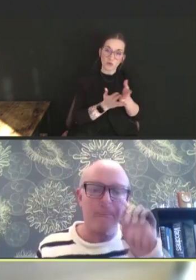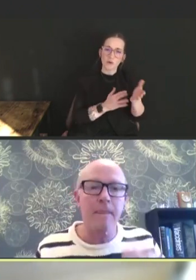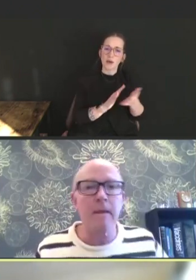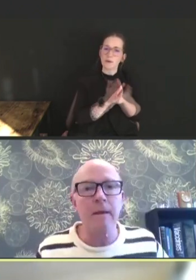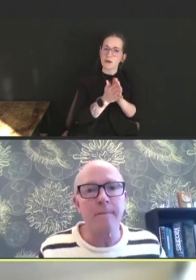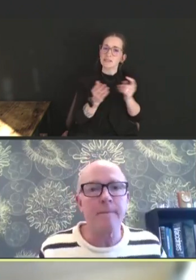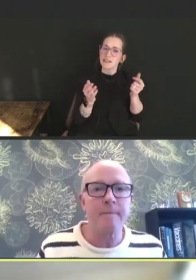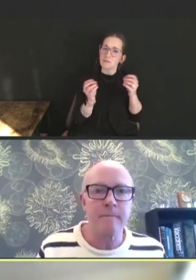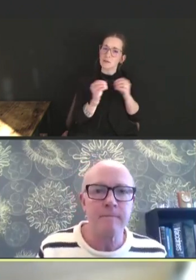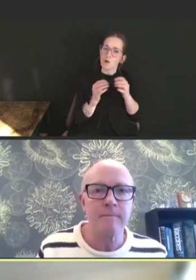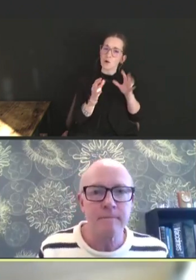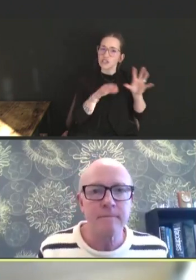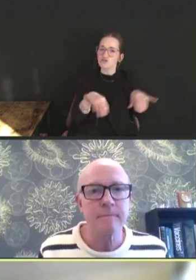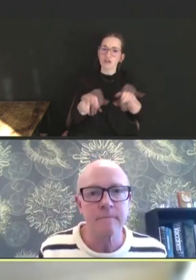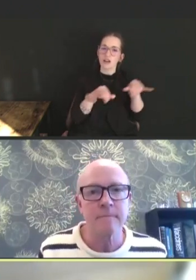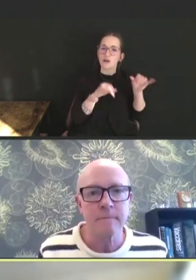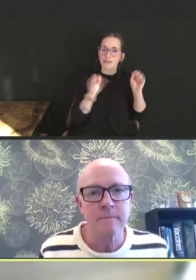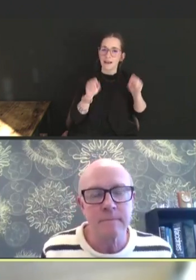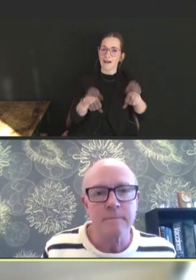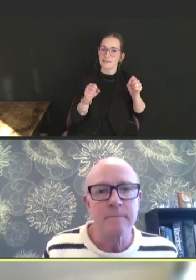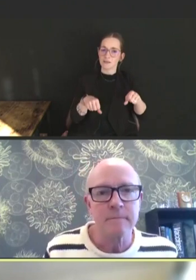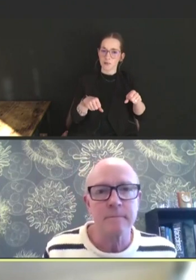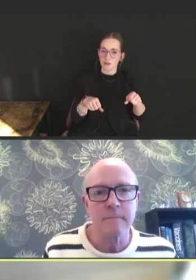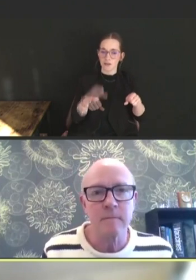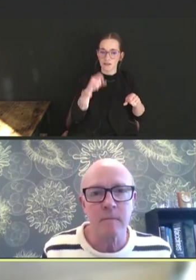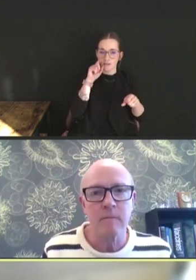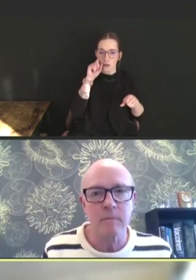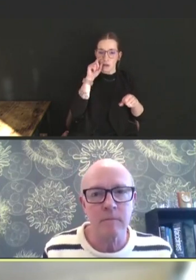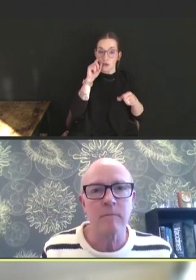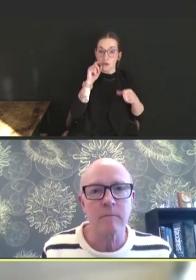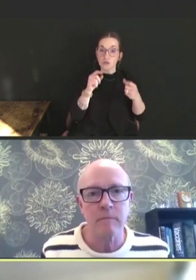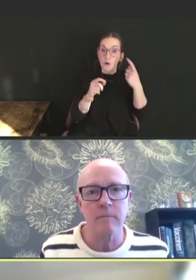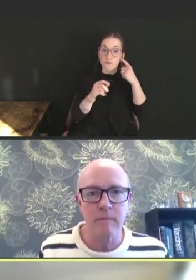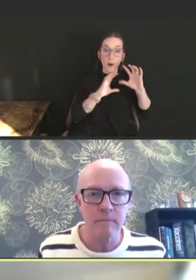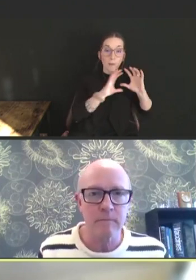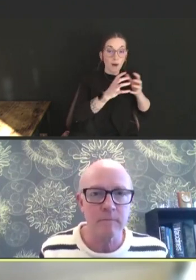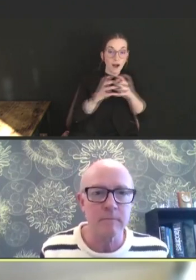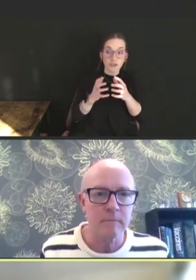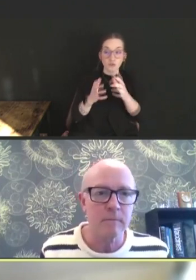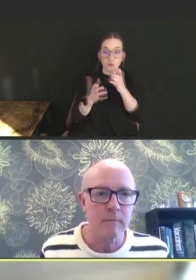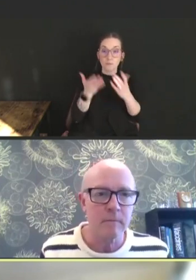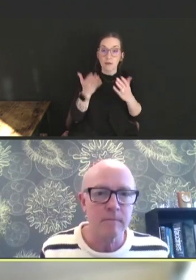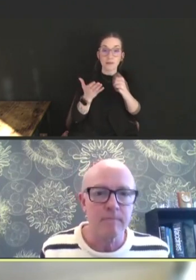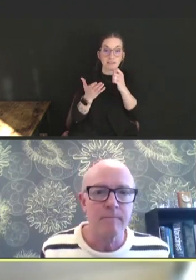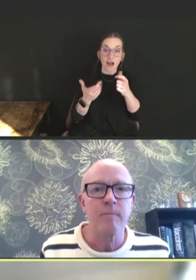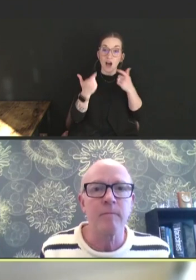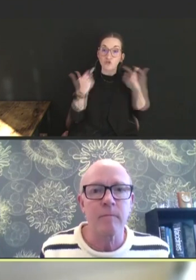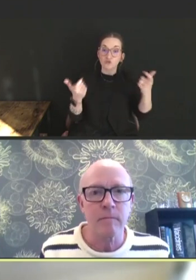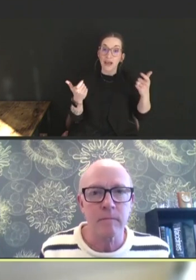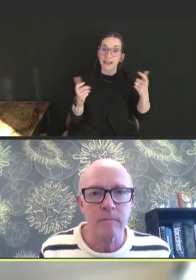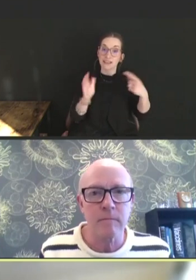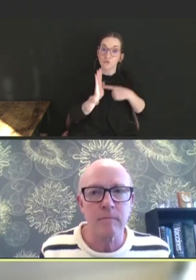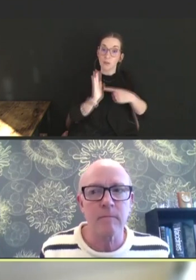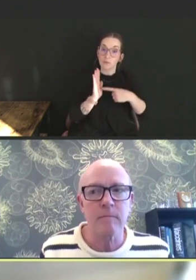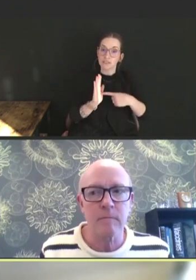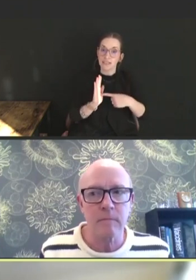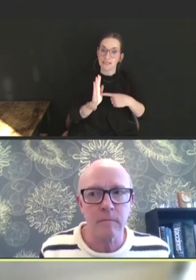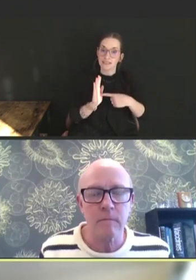So, even for pockets that are greatly represented, I would harness more on the directionality